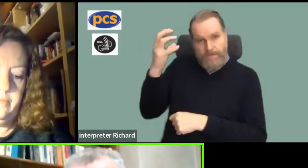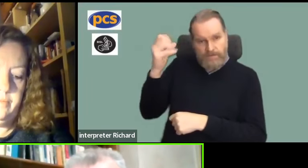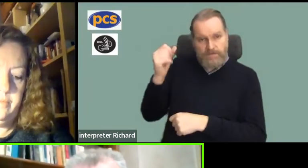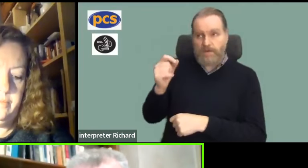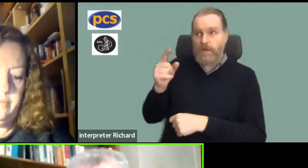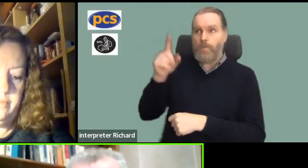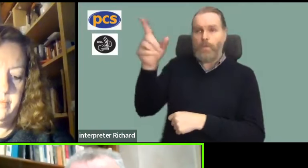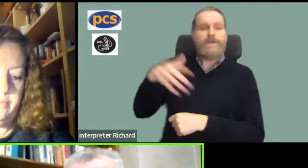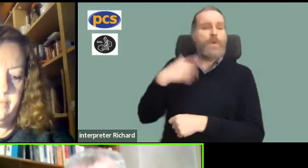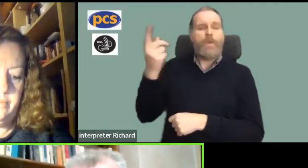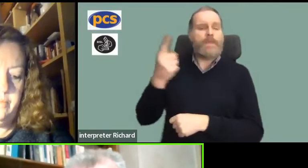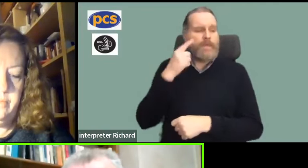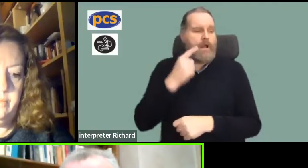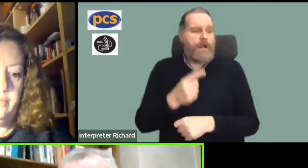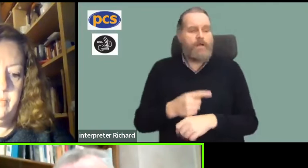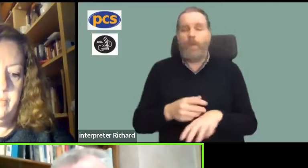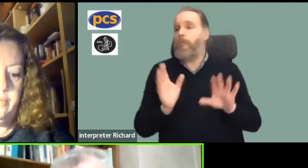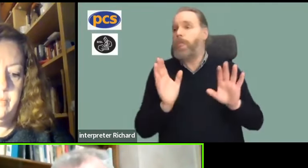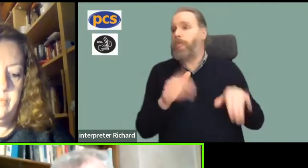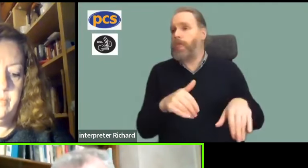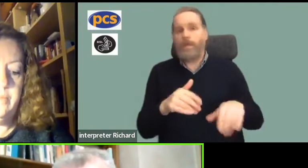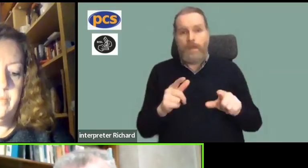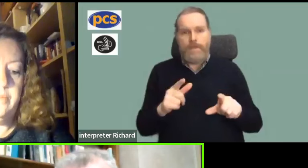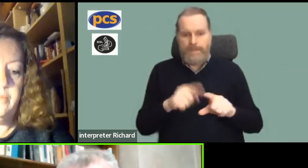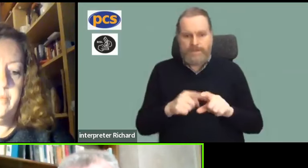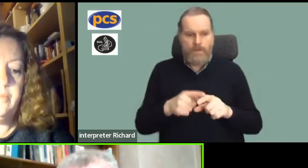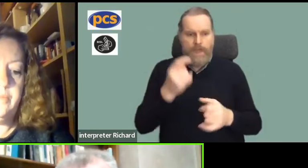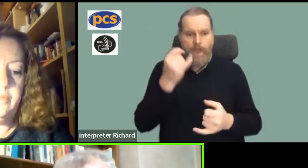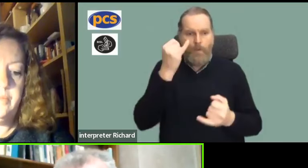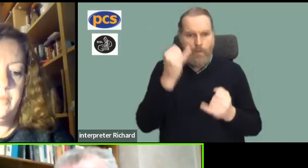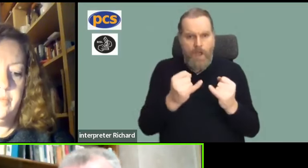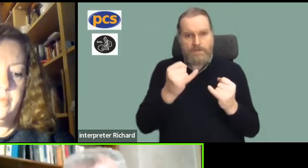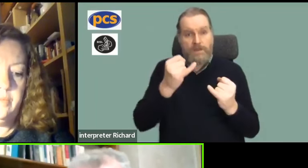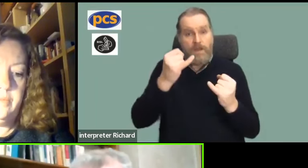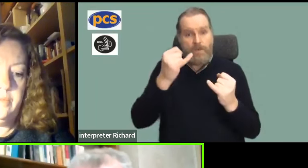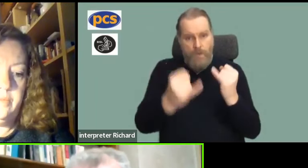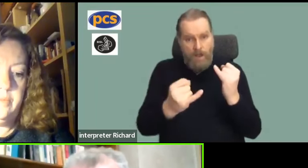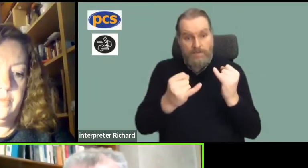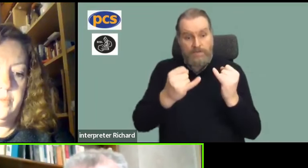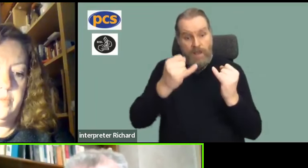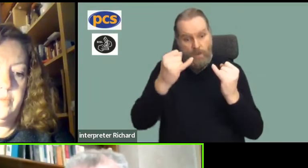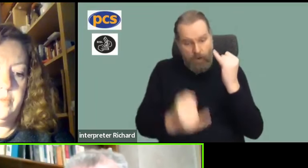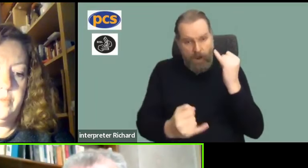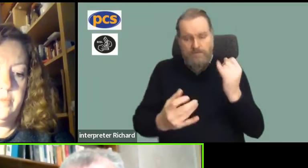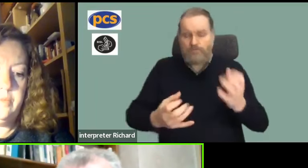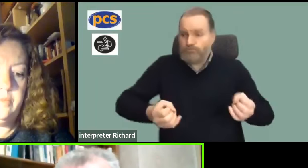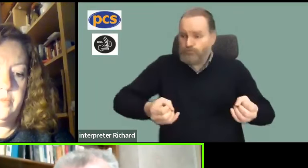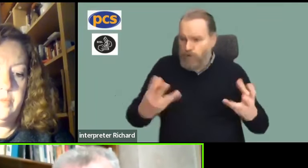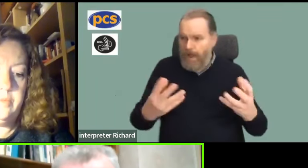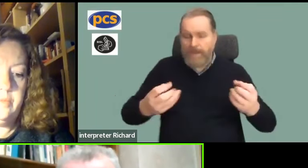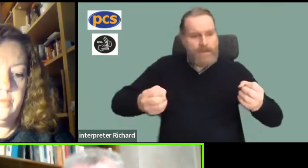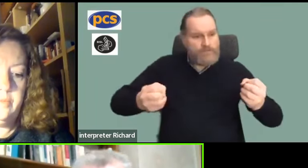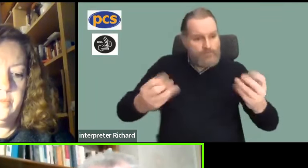forget about it that they will actually see a very effective start, and it would be uild, and it will uild, and it will escalate and it will escalate.